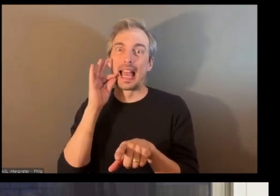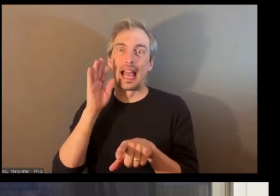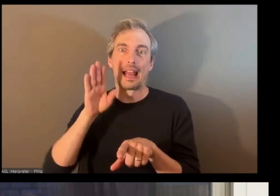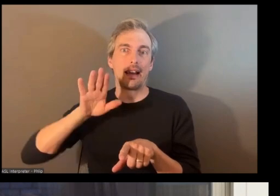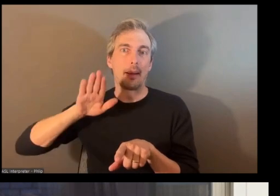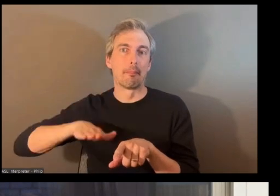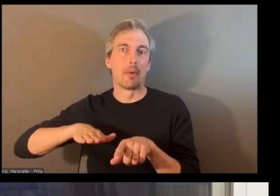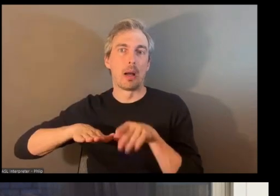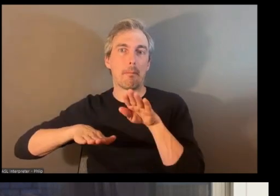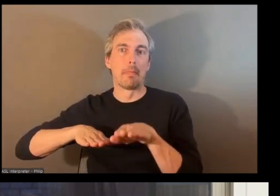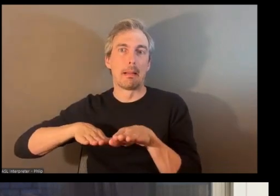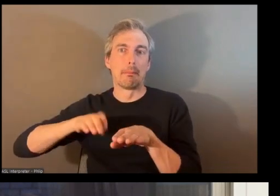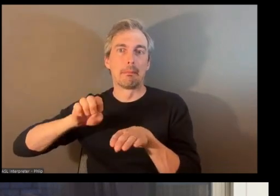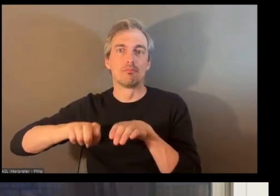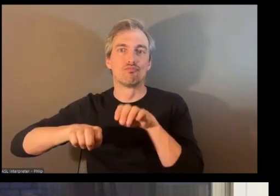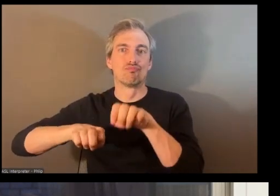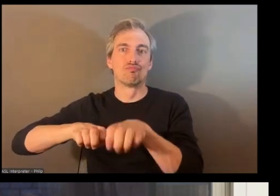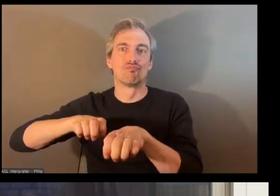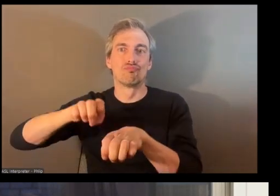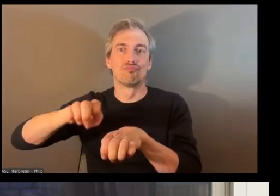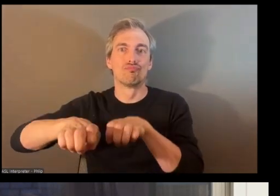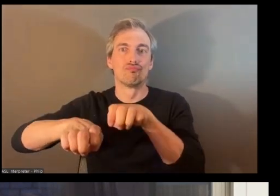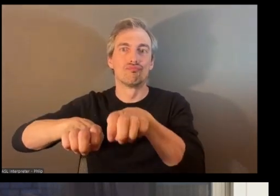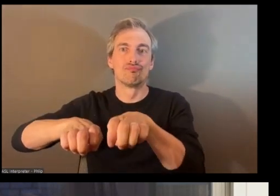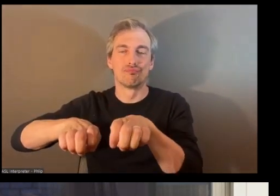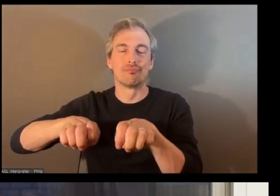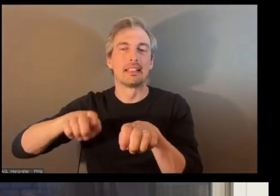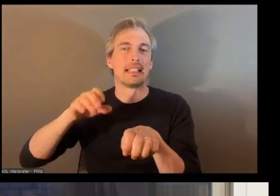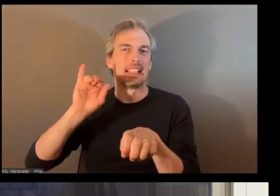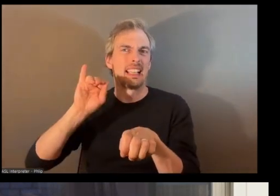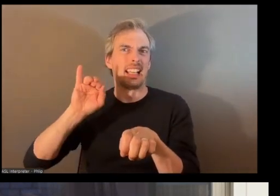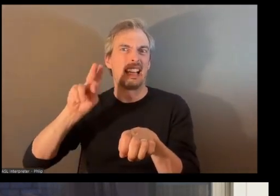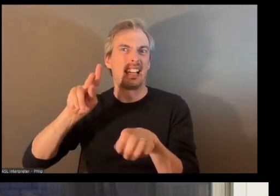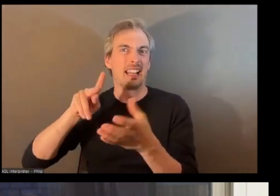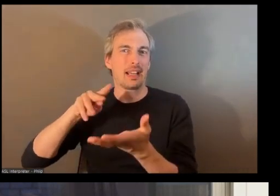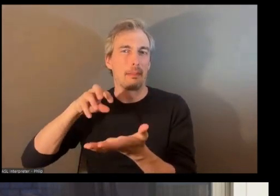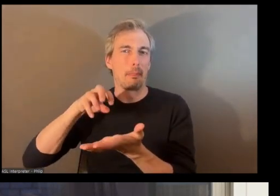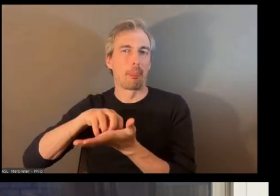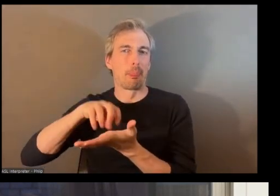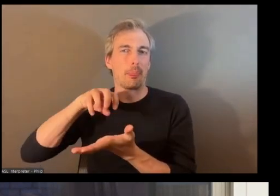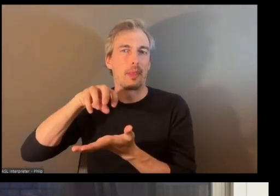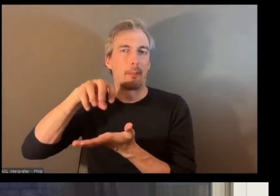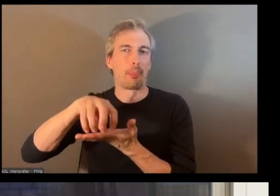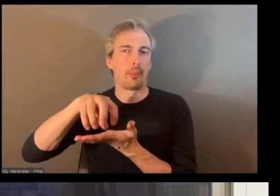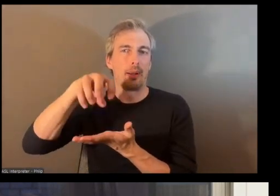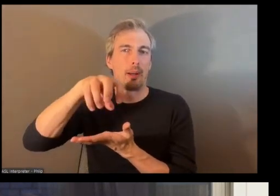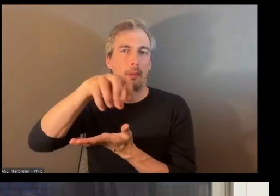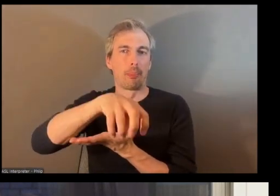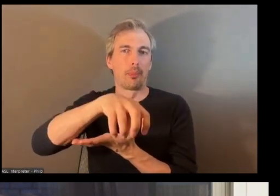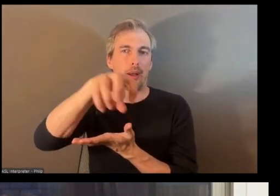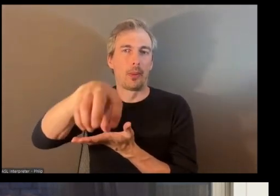left ink stains on the manuscript. Which... You know... Would also be in the way of recognizing the text.